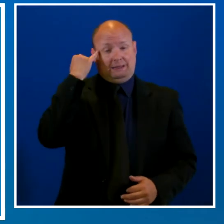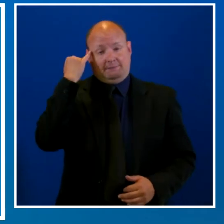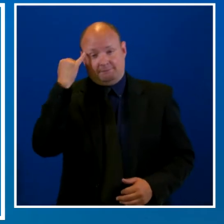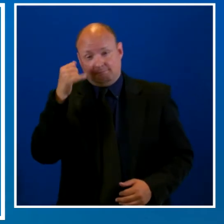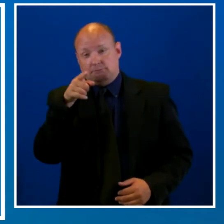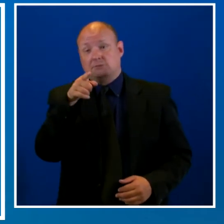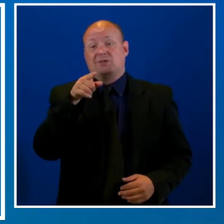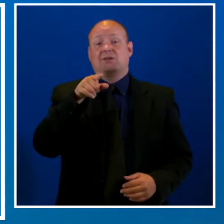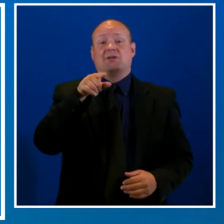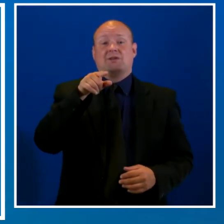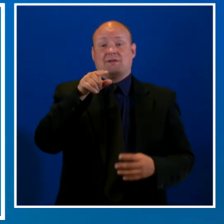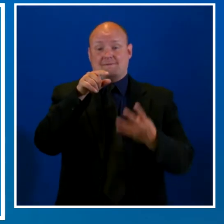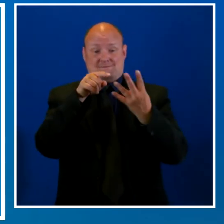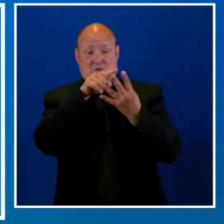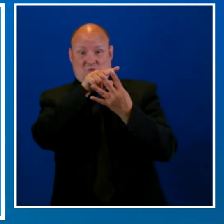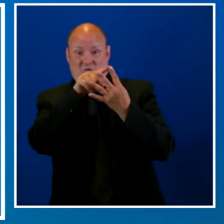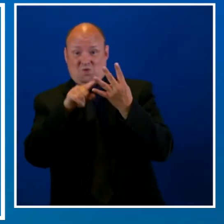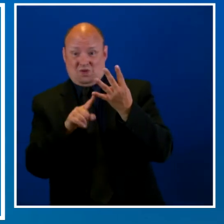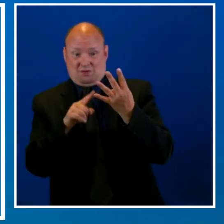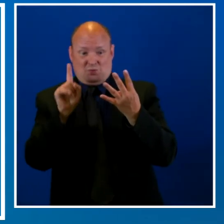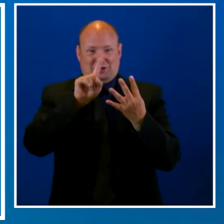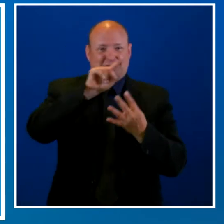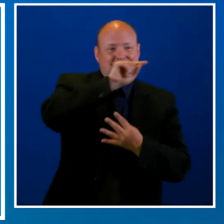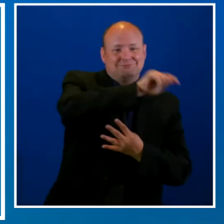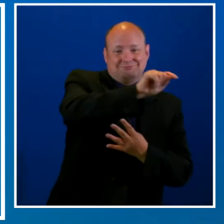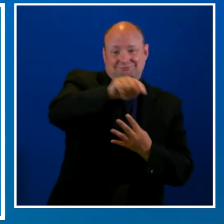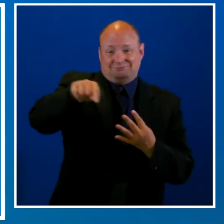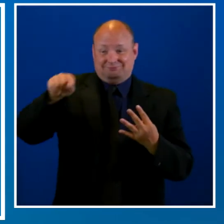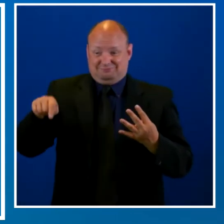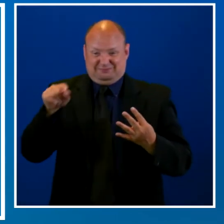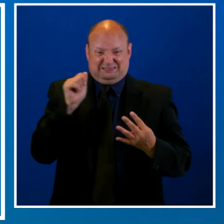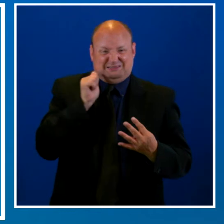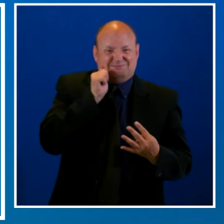local vaccination sites to get your shot tomorrow, Friday, June